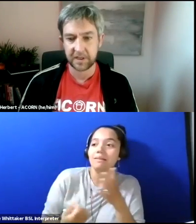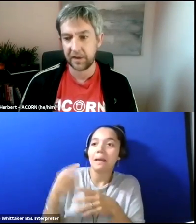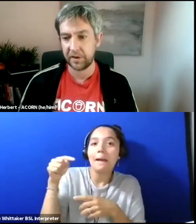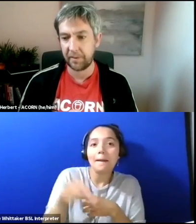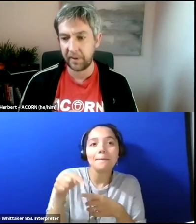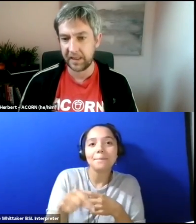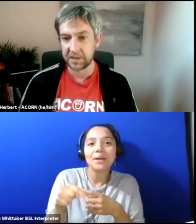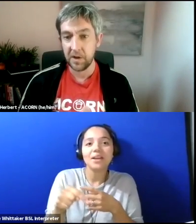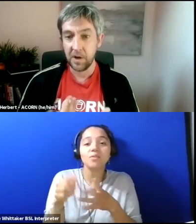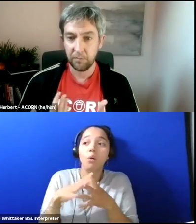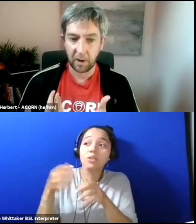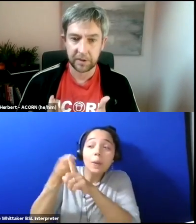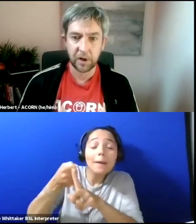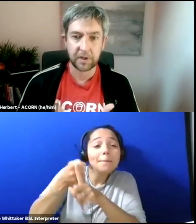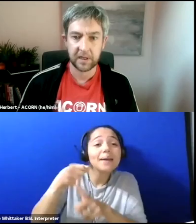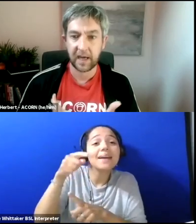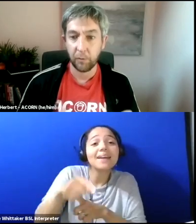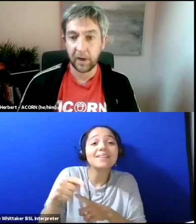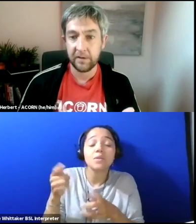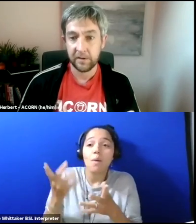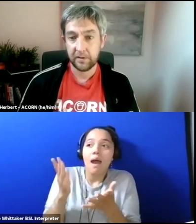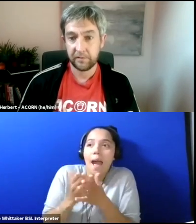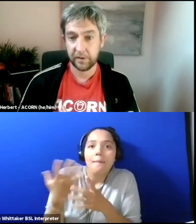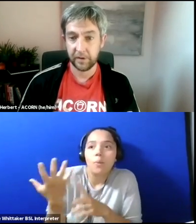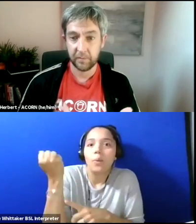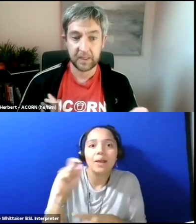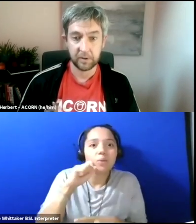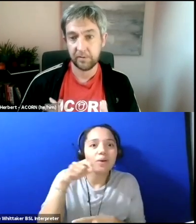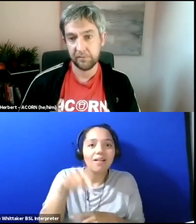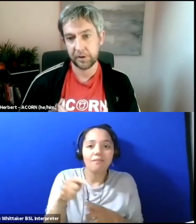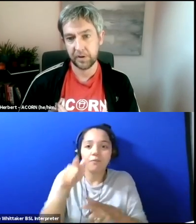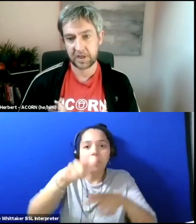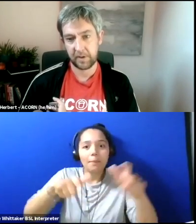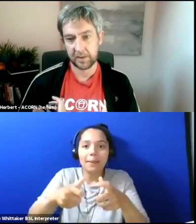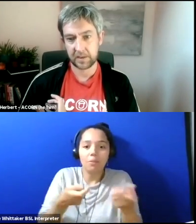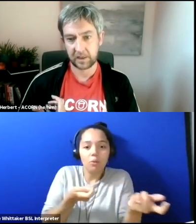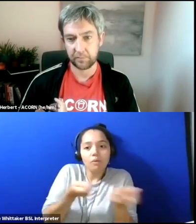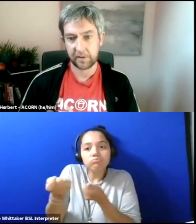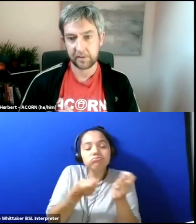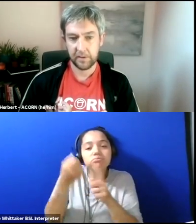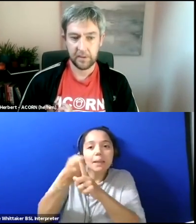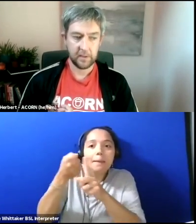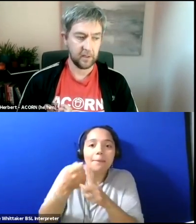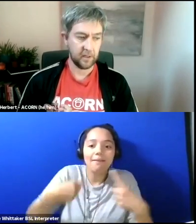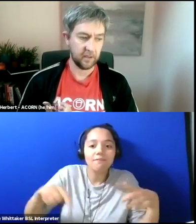only wanted to take on campaigns where we know we can get a win for the people who we're running those campaigns with.